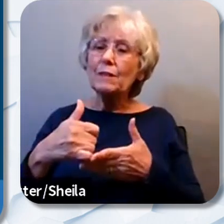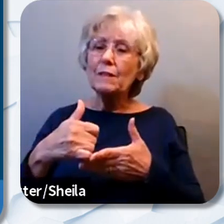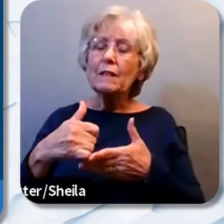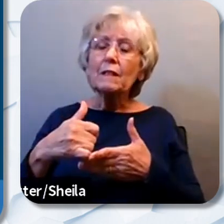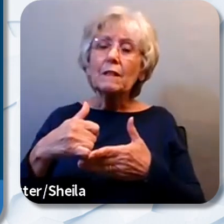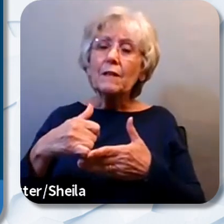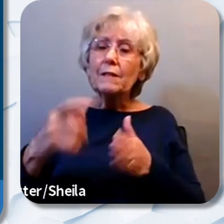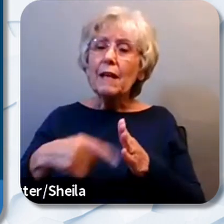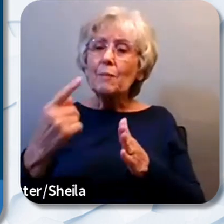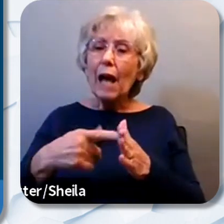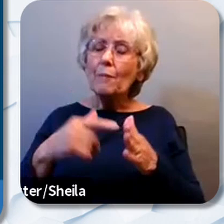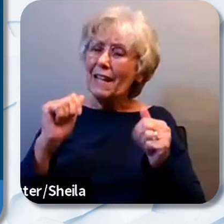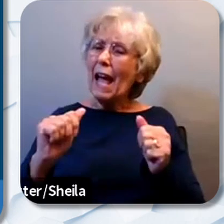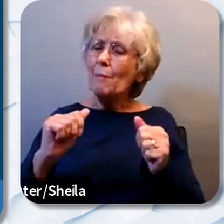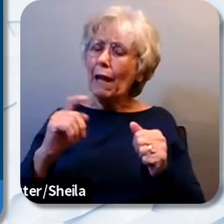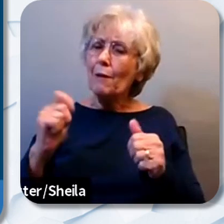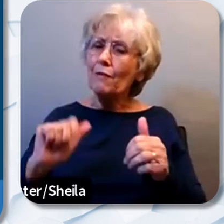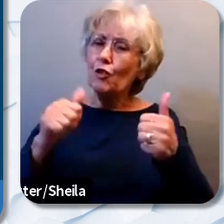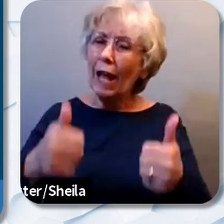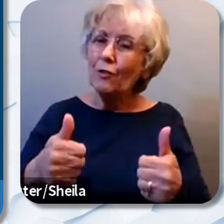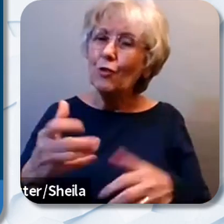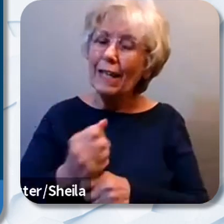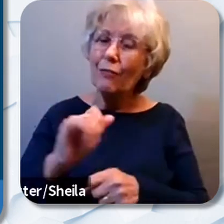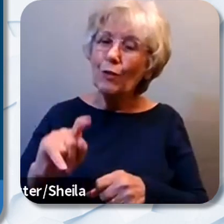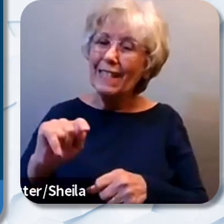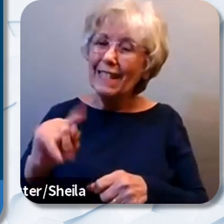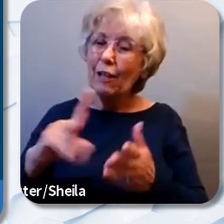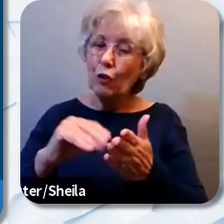it can be challenging to get those tk learning environments to be developmentally appropriate,